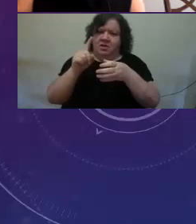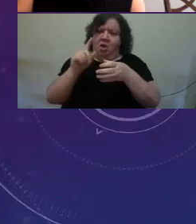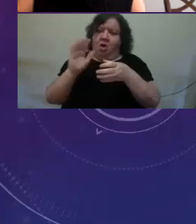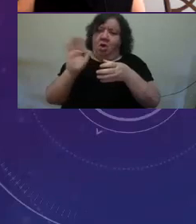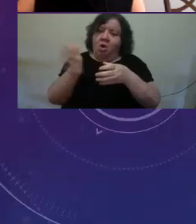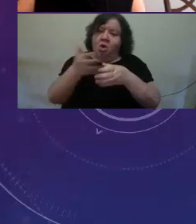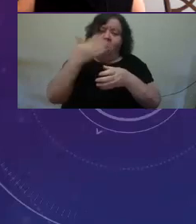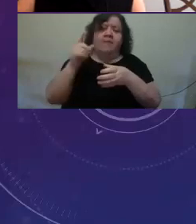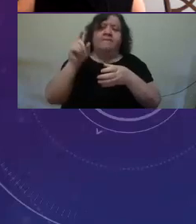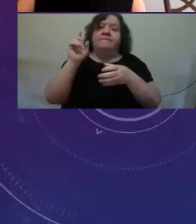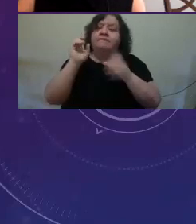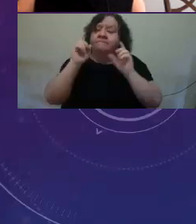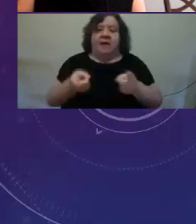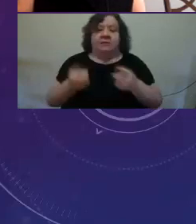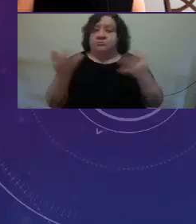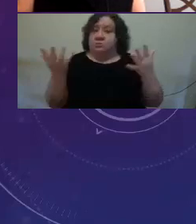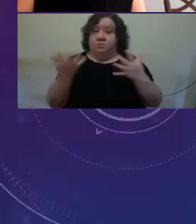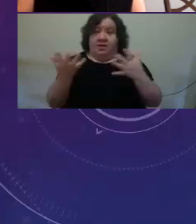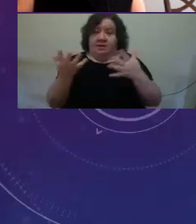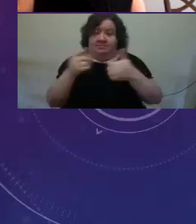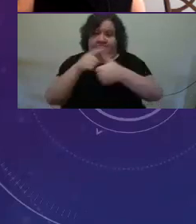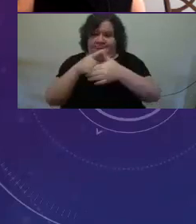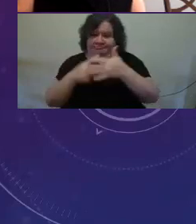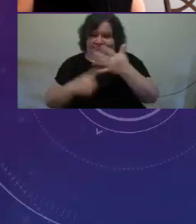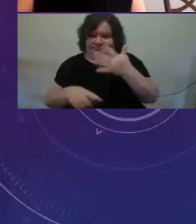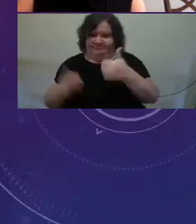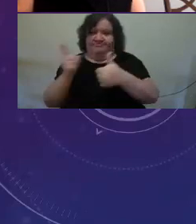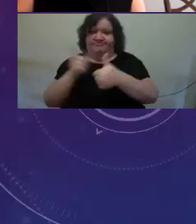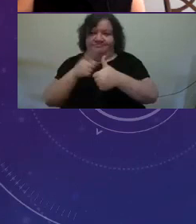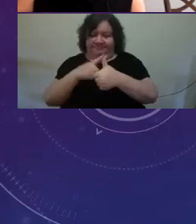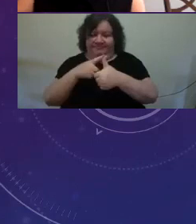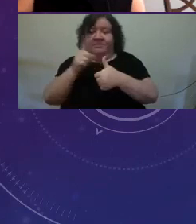organization are the Deaf to work together why assume that these two